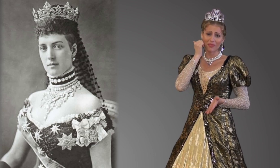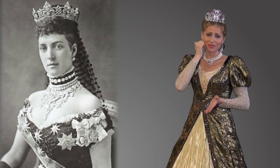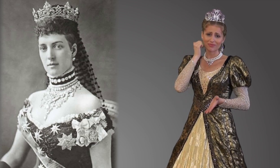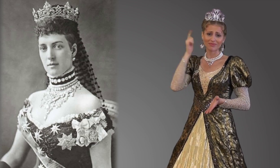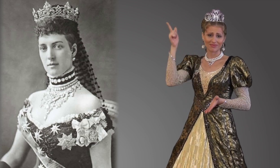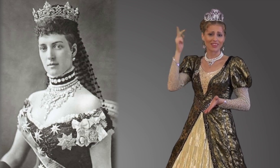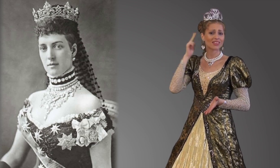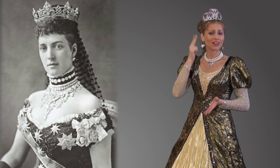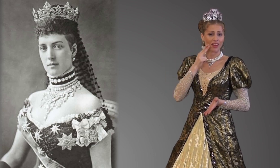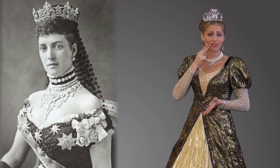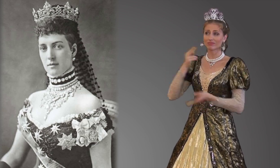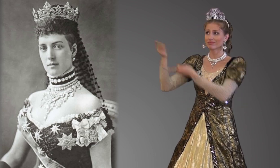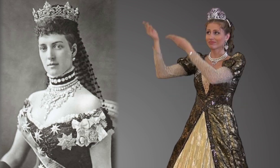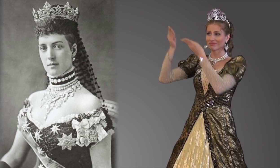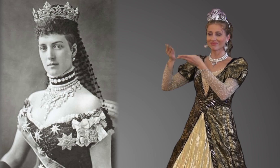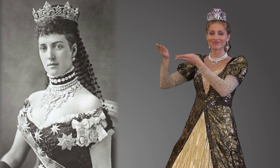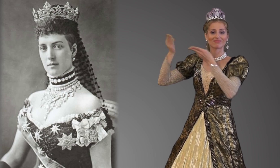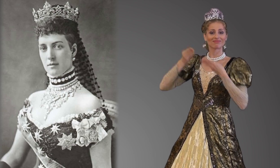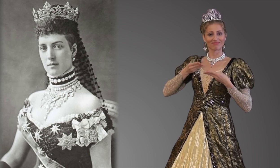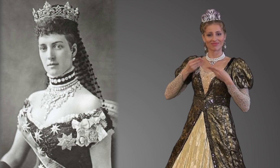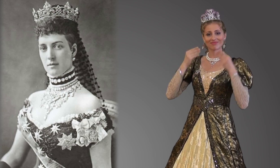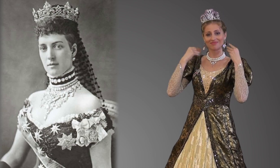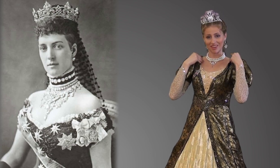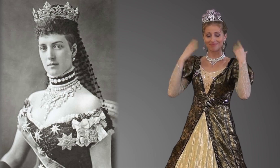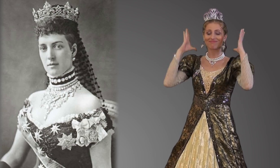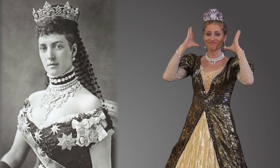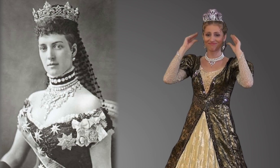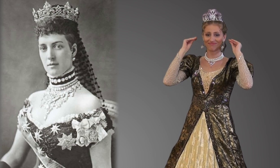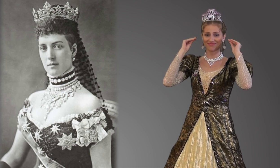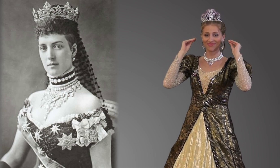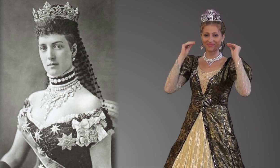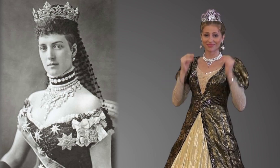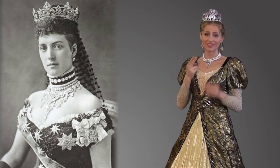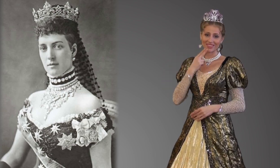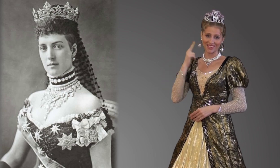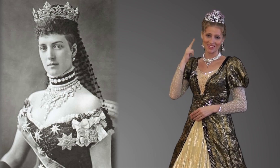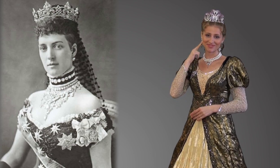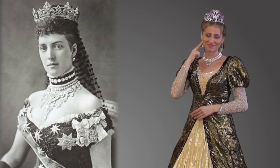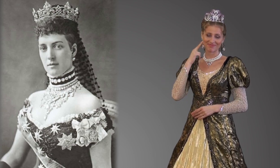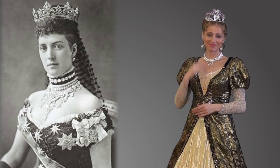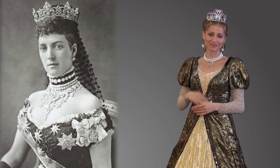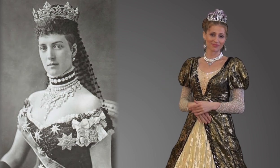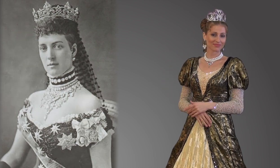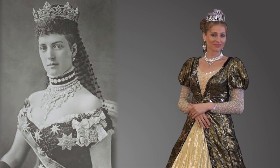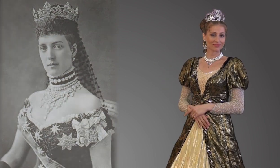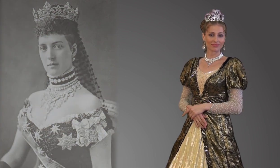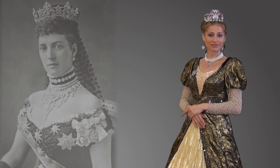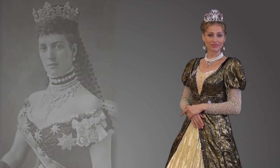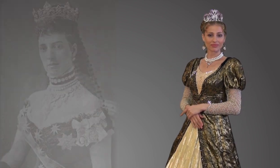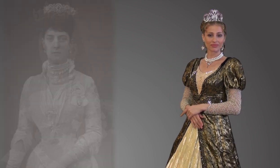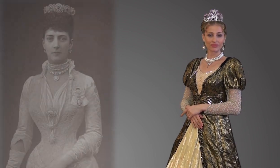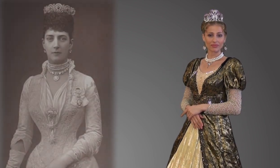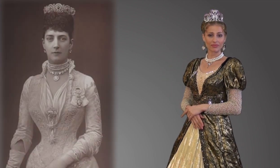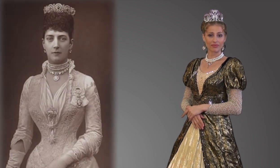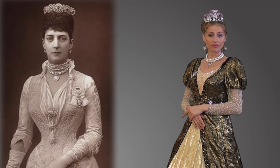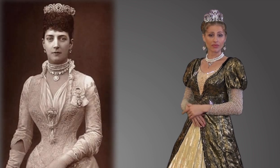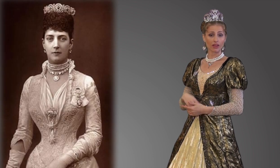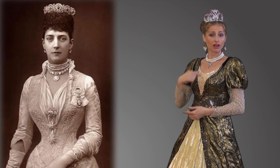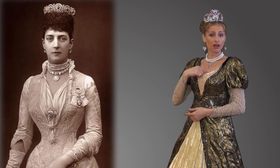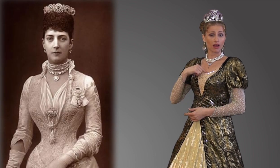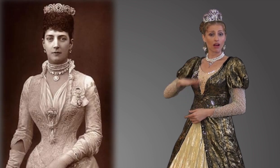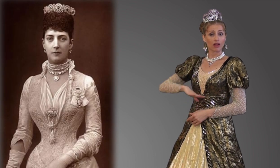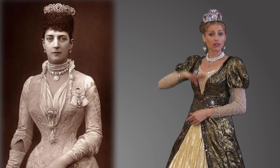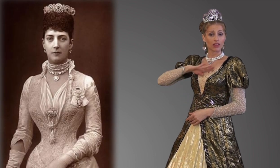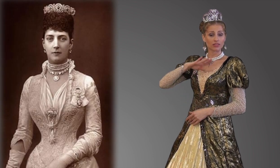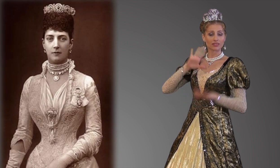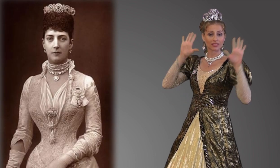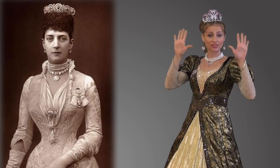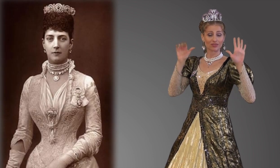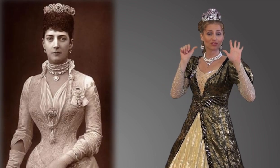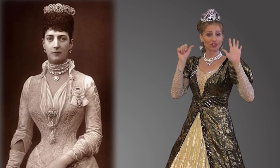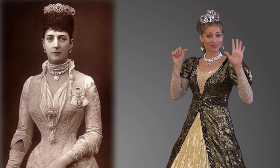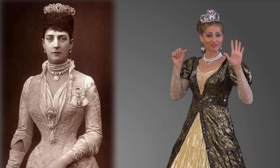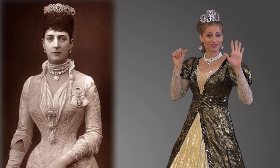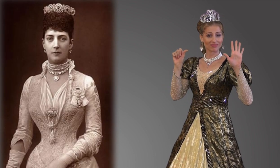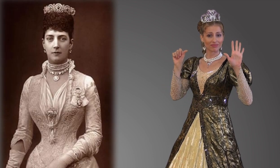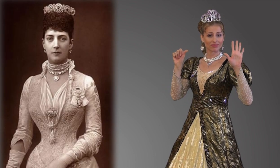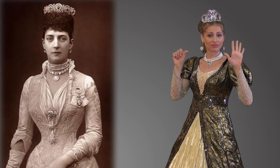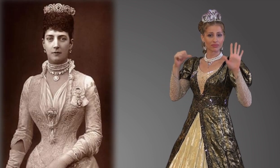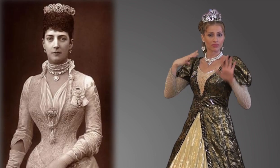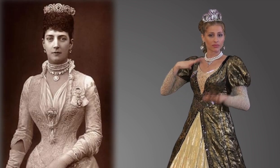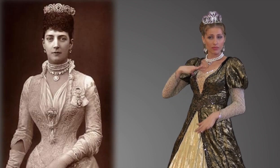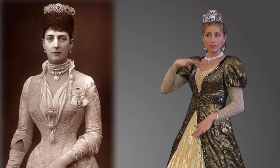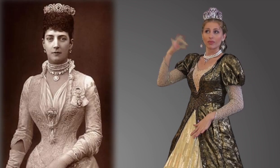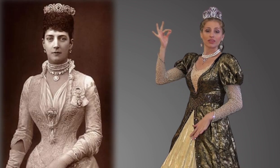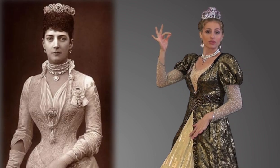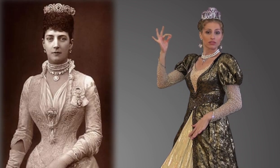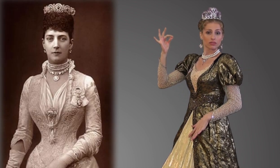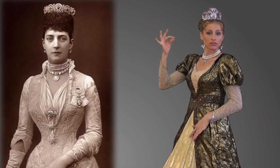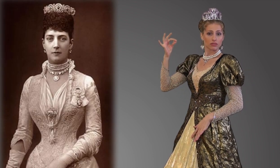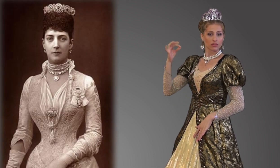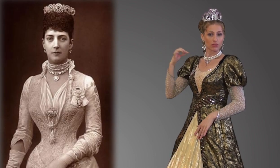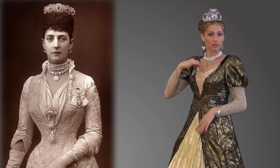of deafness from my mother and became Deaf. When I was 16 years old, I was